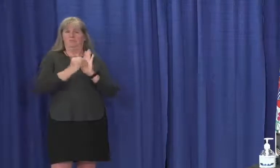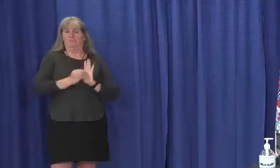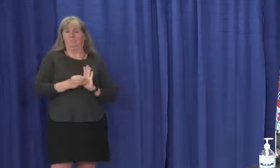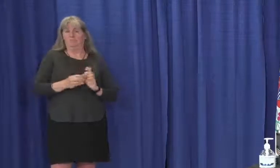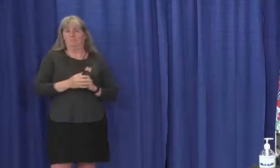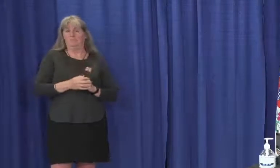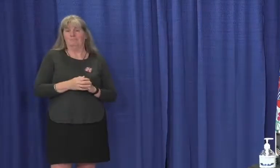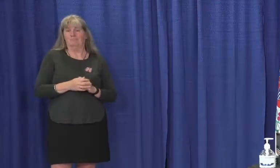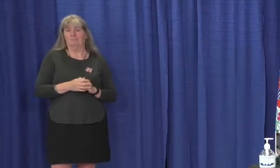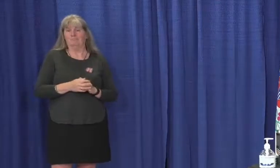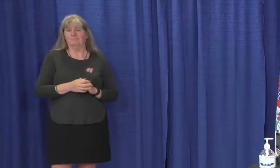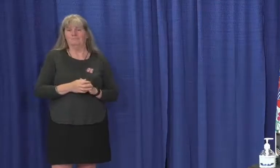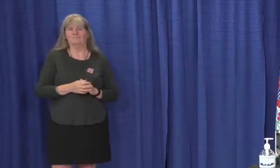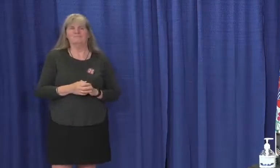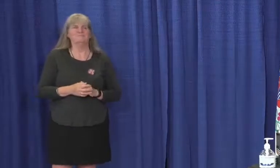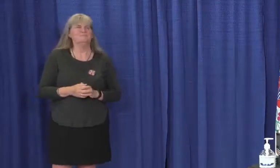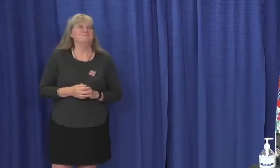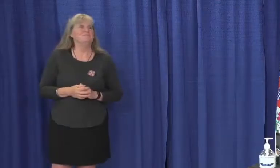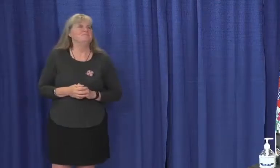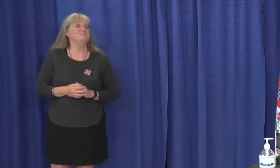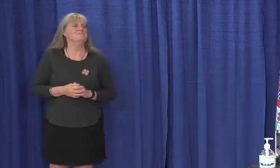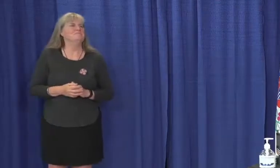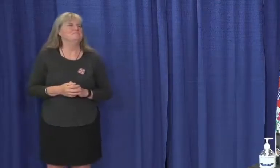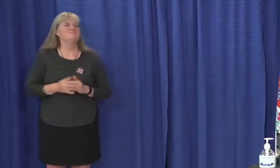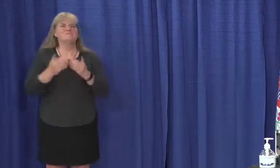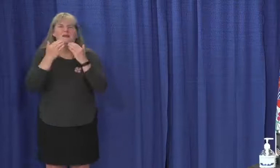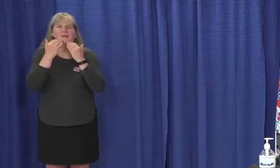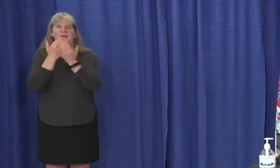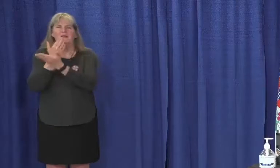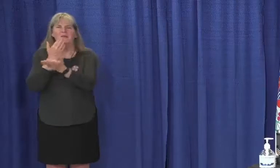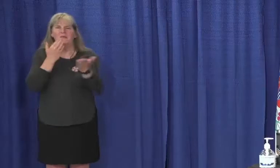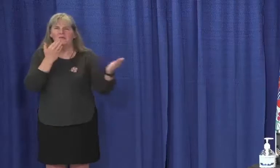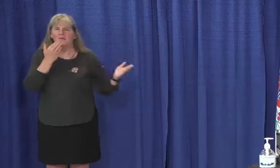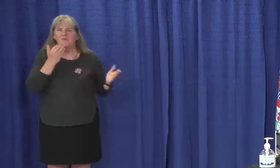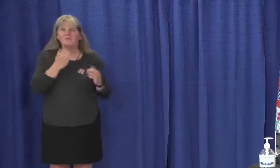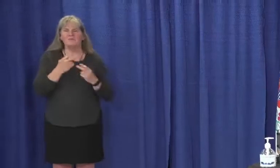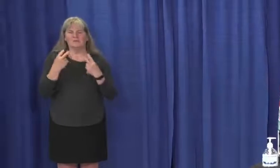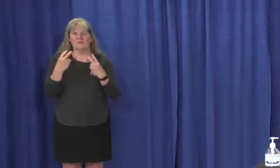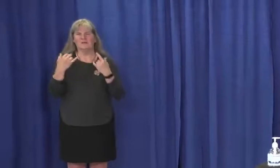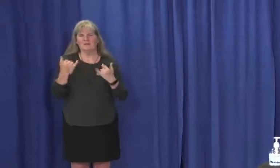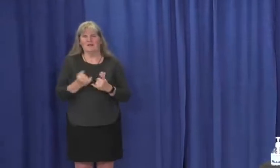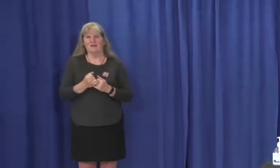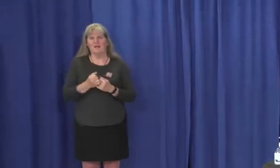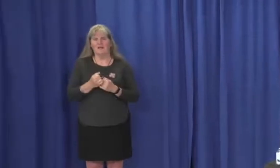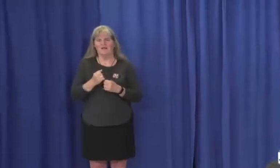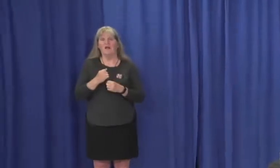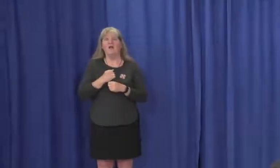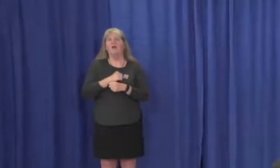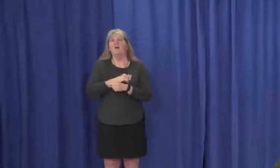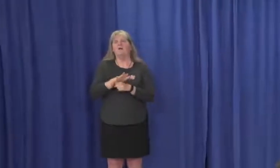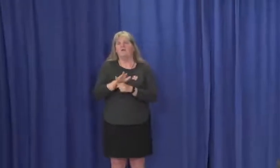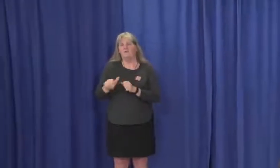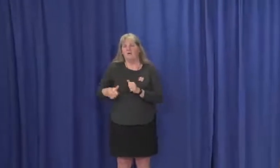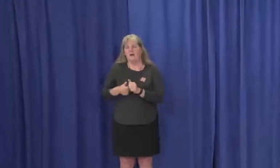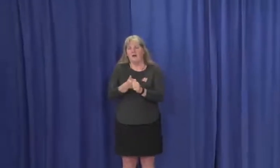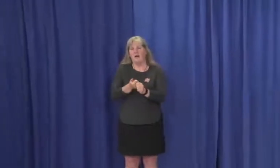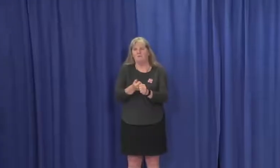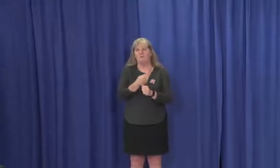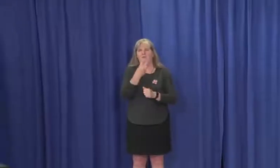one place to another. Pat: I'd like to thank everyone for their time today. The regular update will take